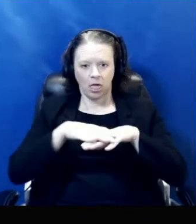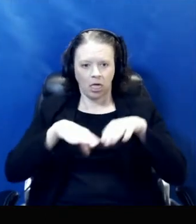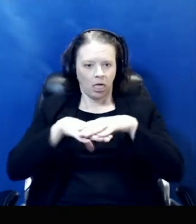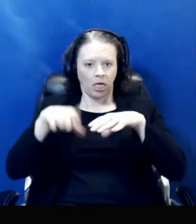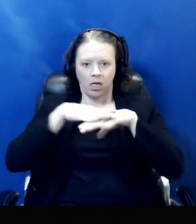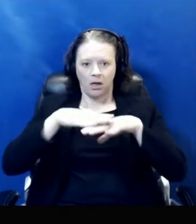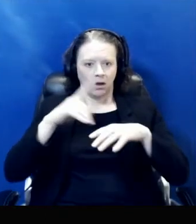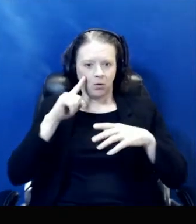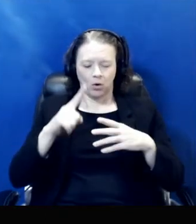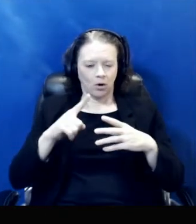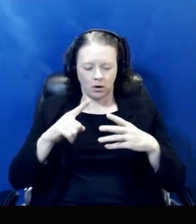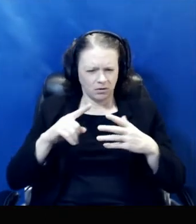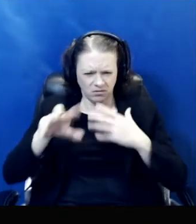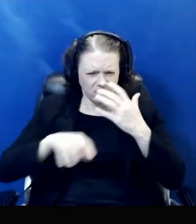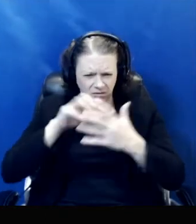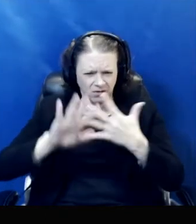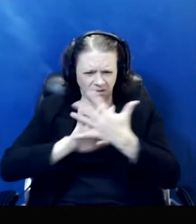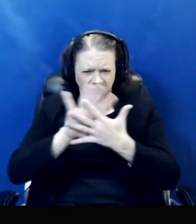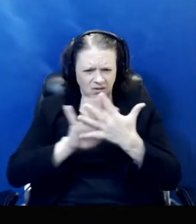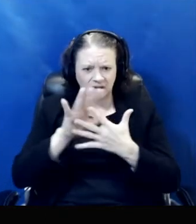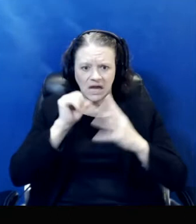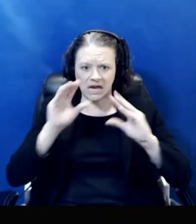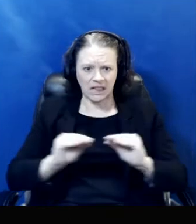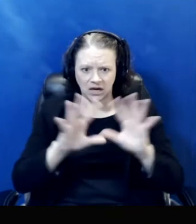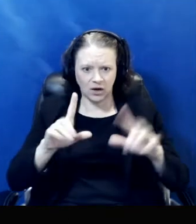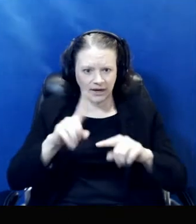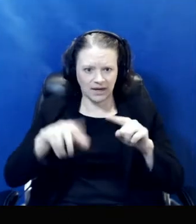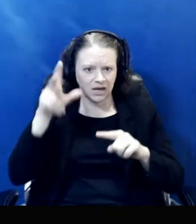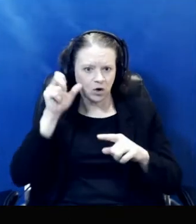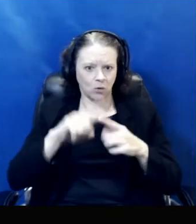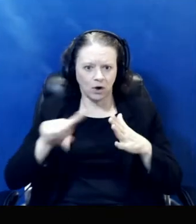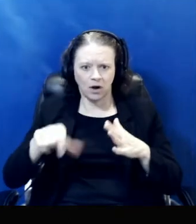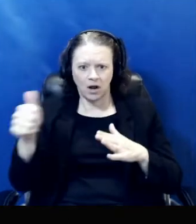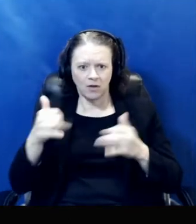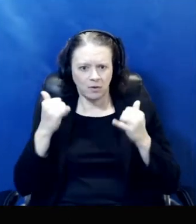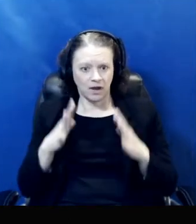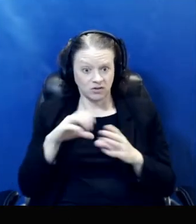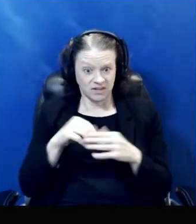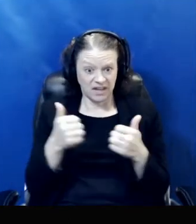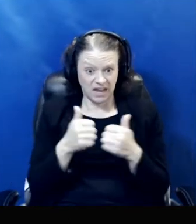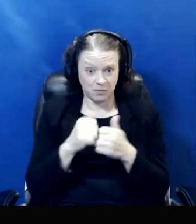what other players in the game are saying to them, and they may want to customize the volume levels of